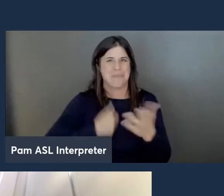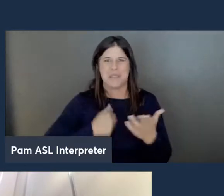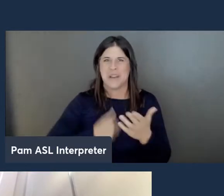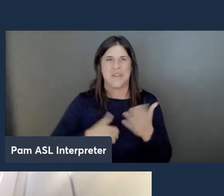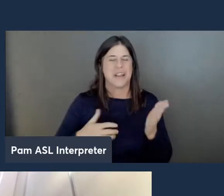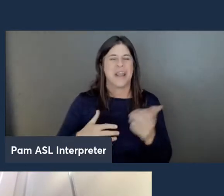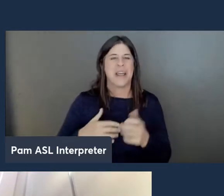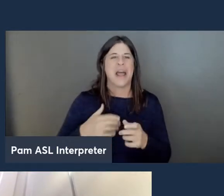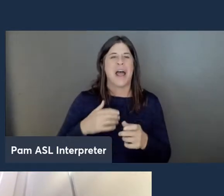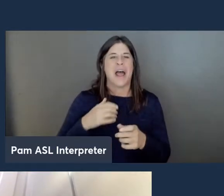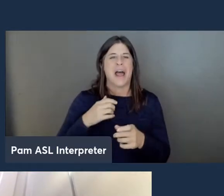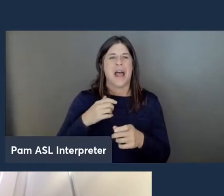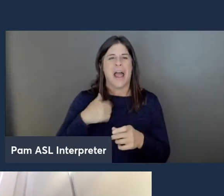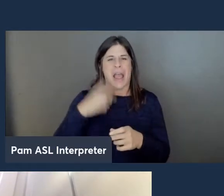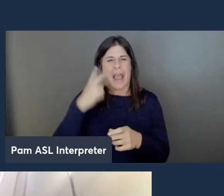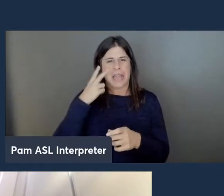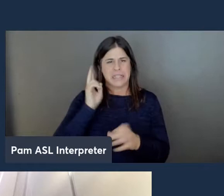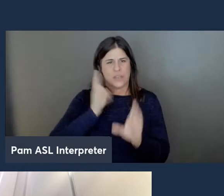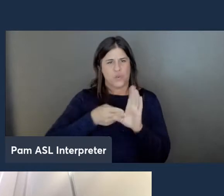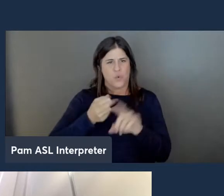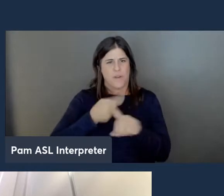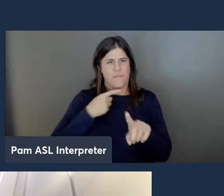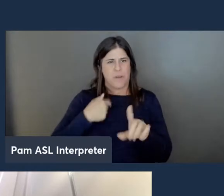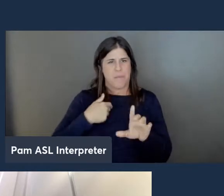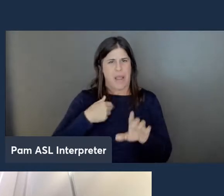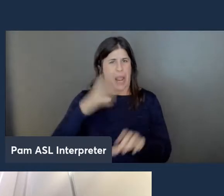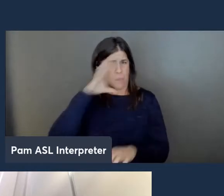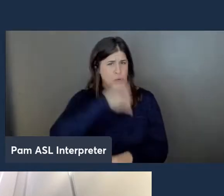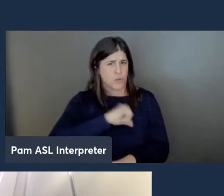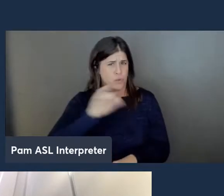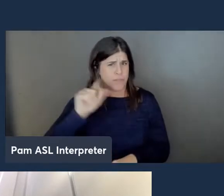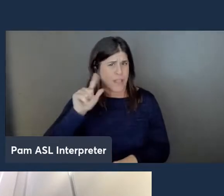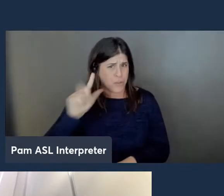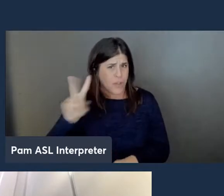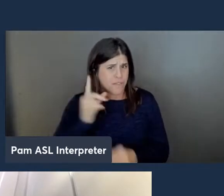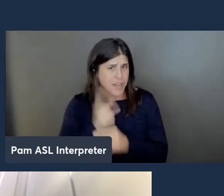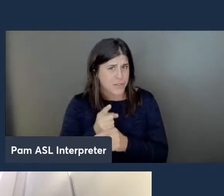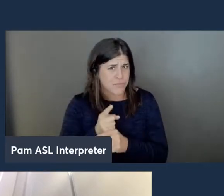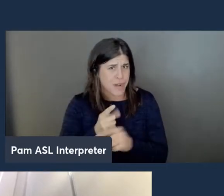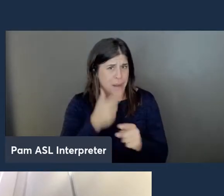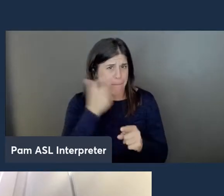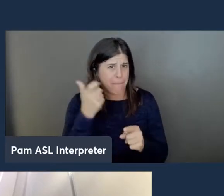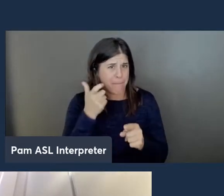Tell us, I see you are joining us from, I would assume that's Las Vegas because judging from your surroundings,